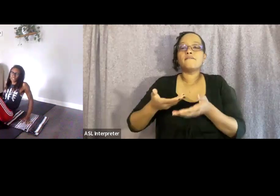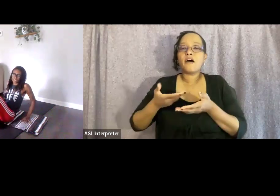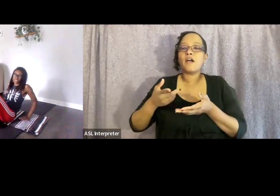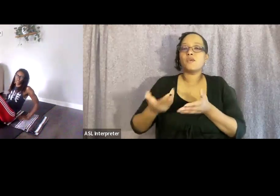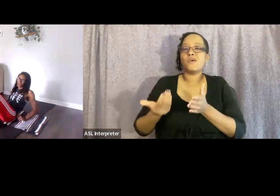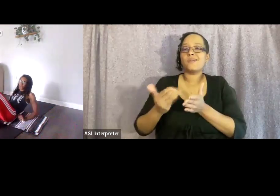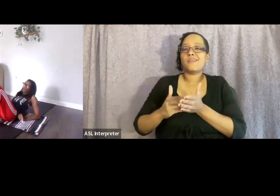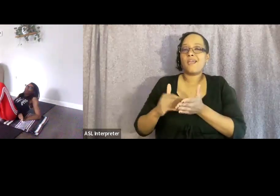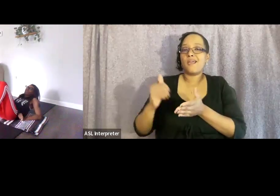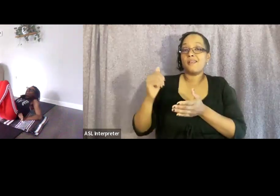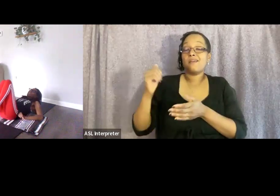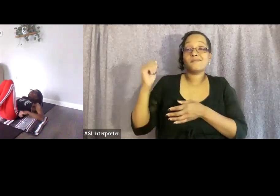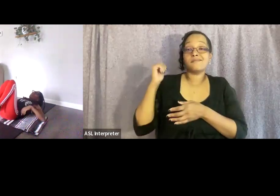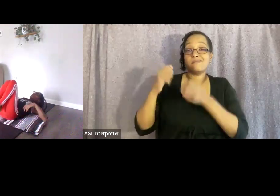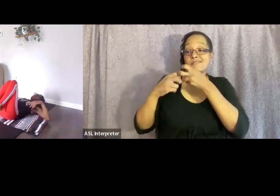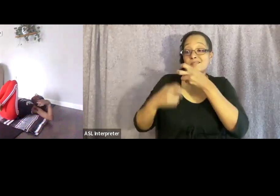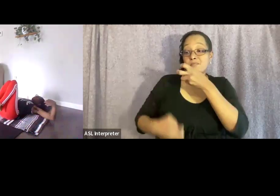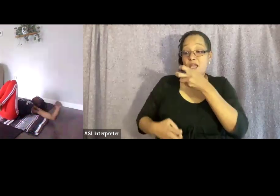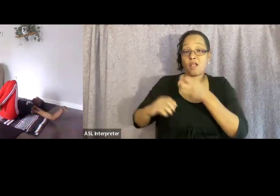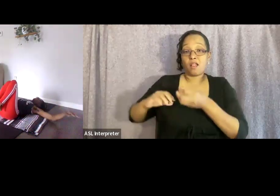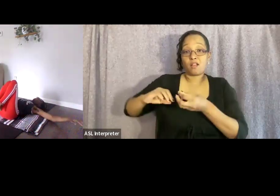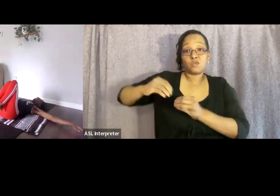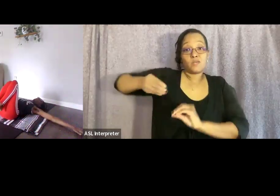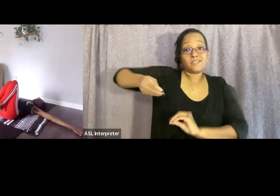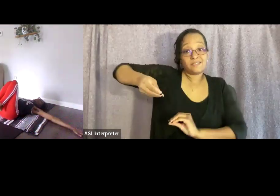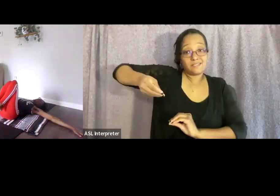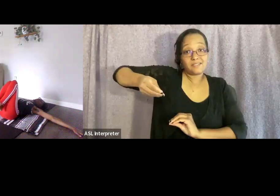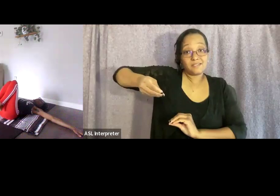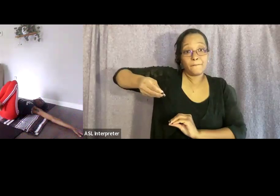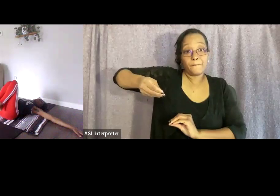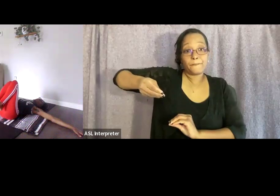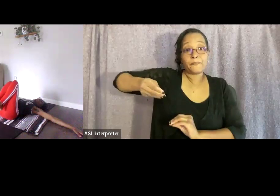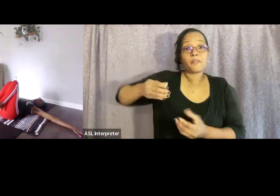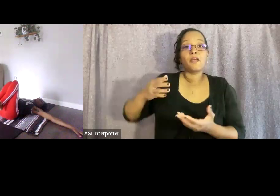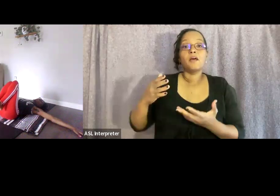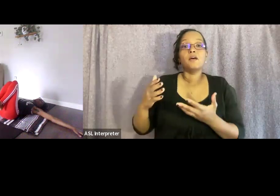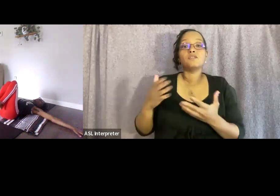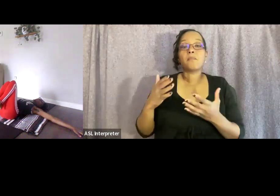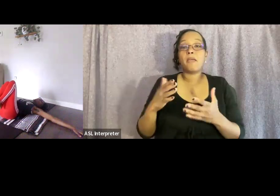that we did a little bit ago, maybe by bringing -- coming onto your back, bringing the knees into the chest,